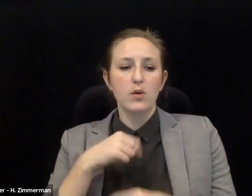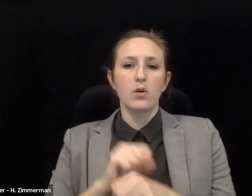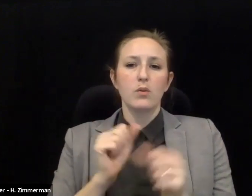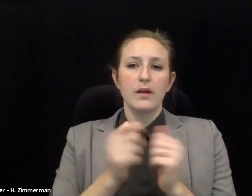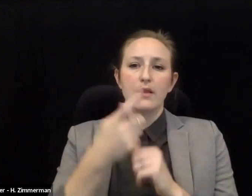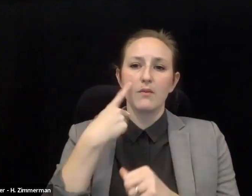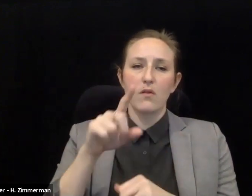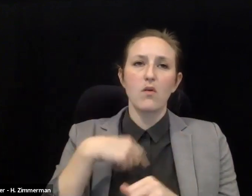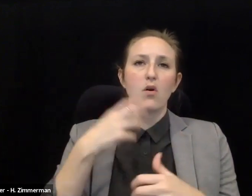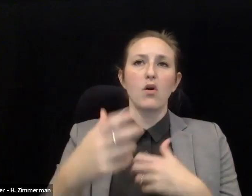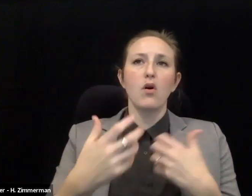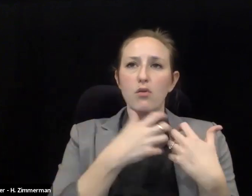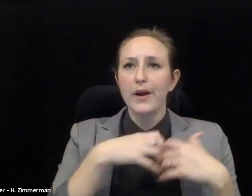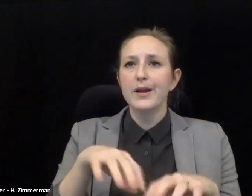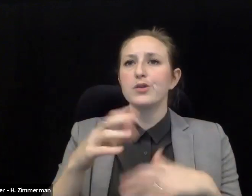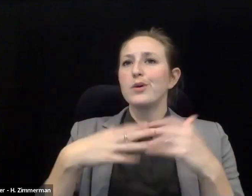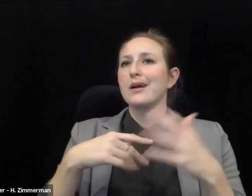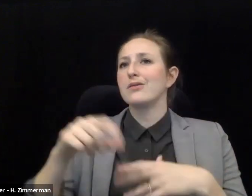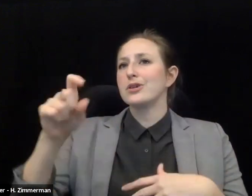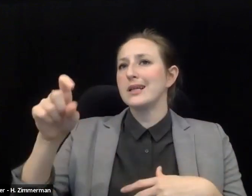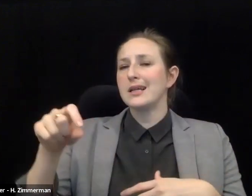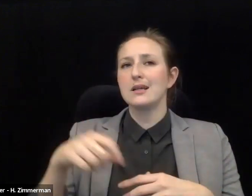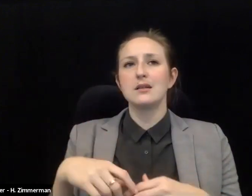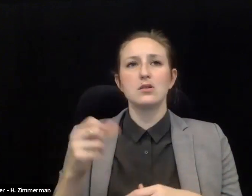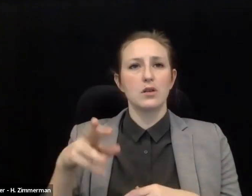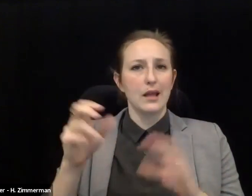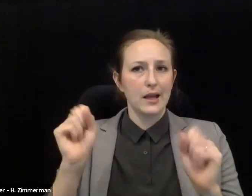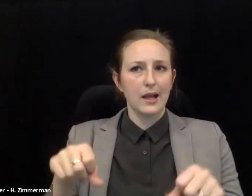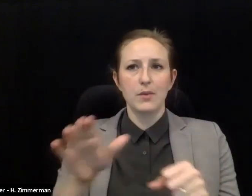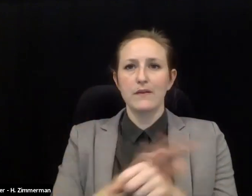Whatever is needed so that they're able to be fully participate in the appointment,